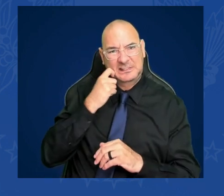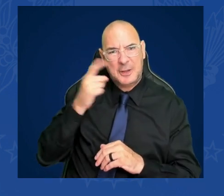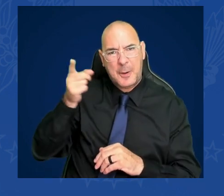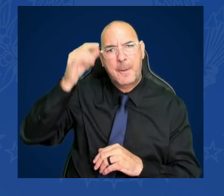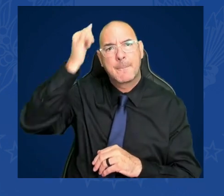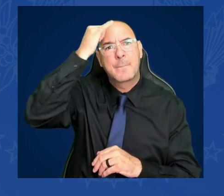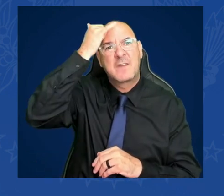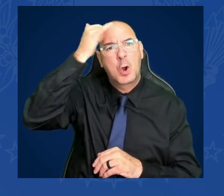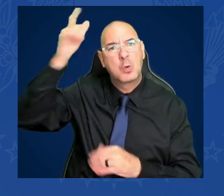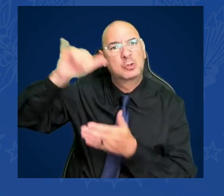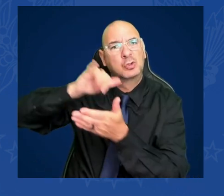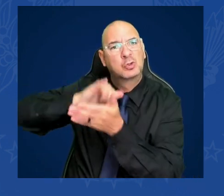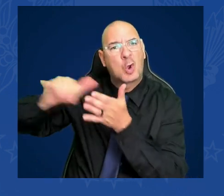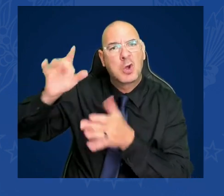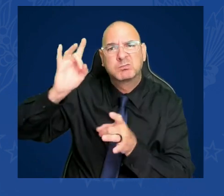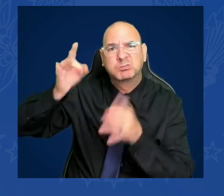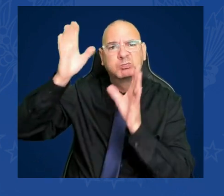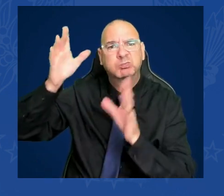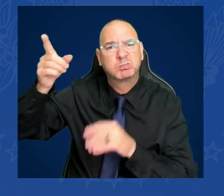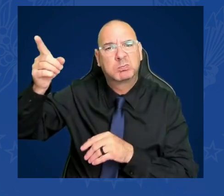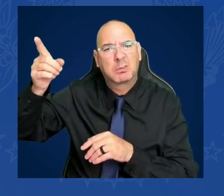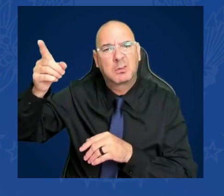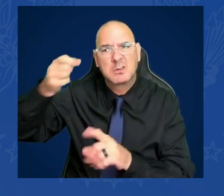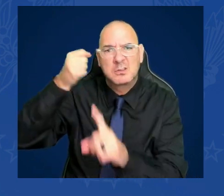another despicable attack in the epidemic,